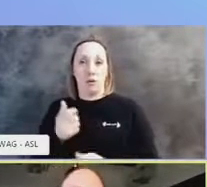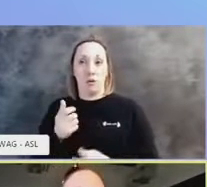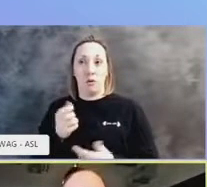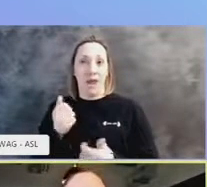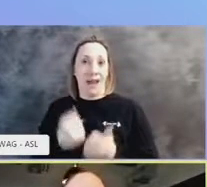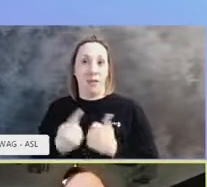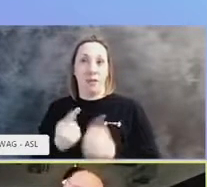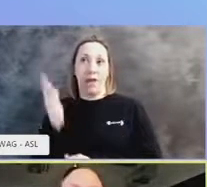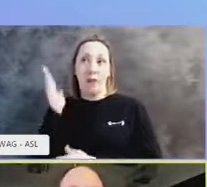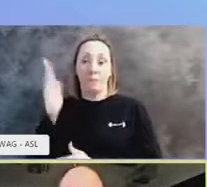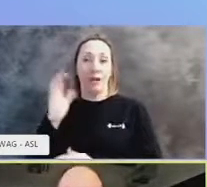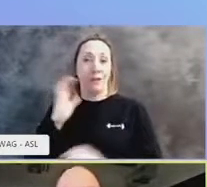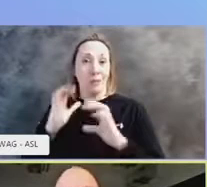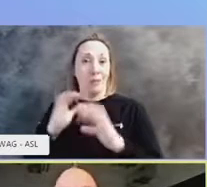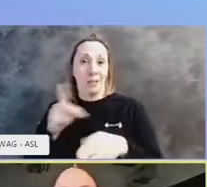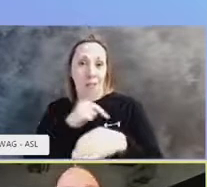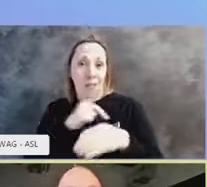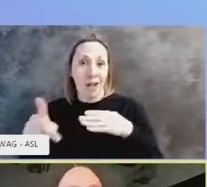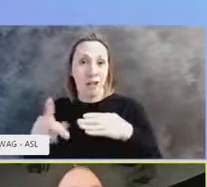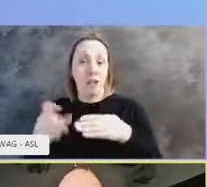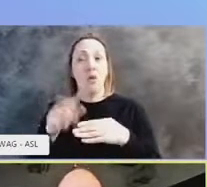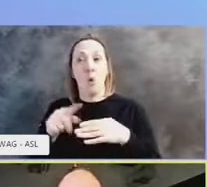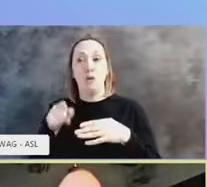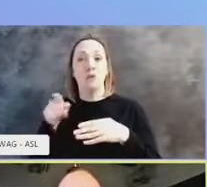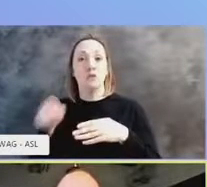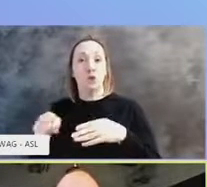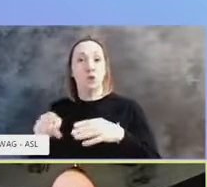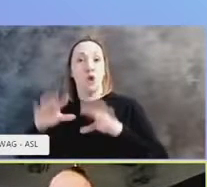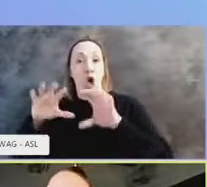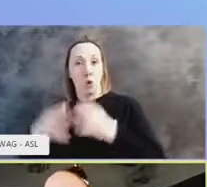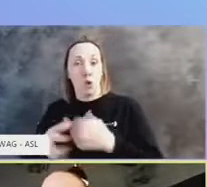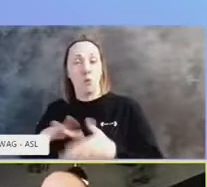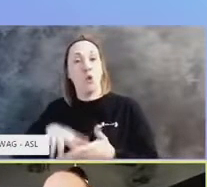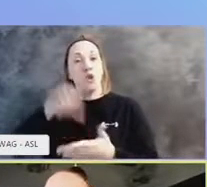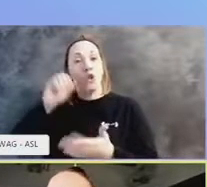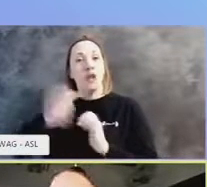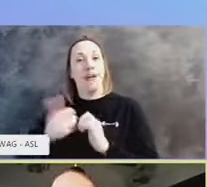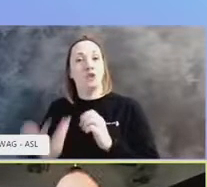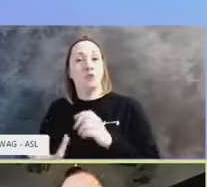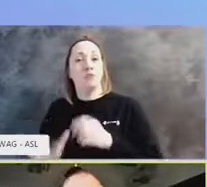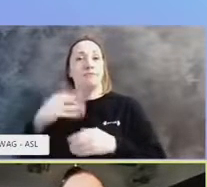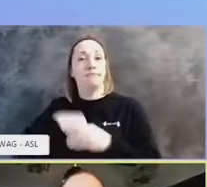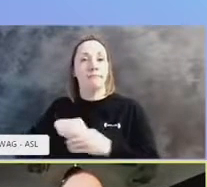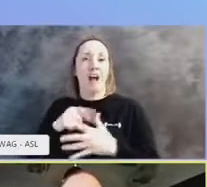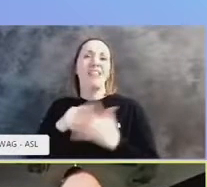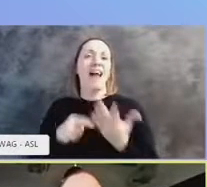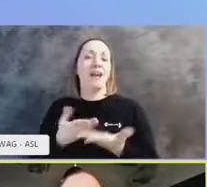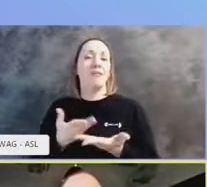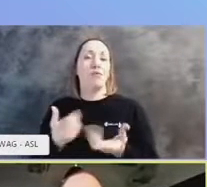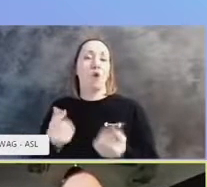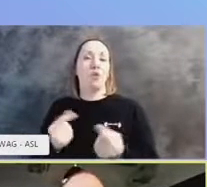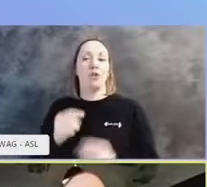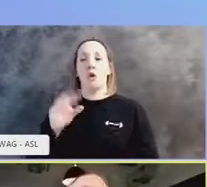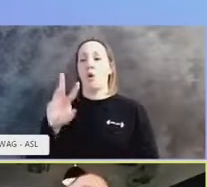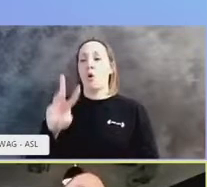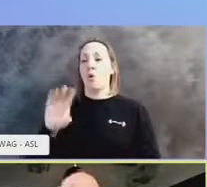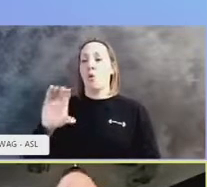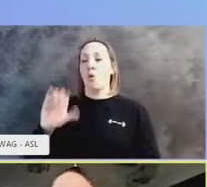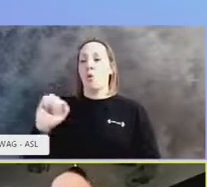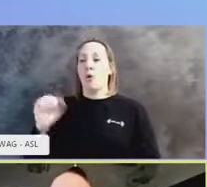of things that we that could do so speakers get better at doing this. That if anyone communicates permits professionally or communicates -- with a group would learn